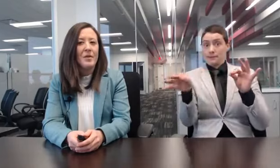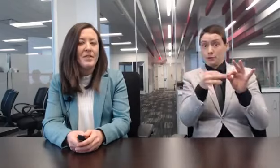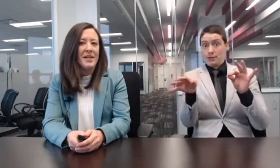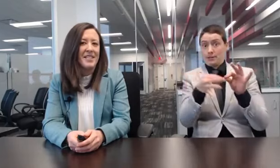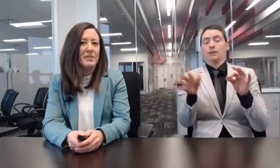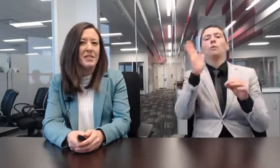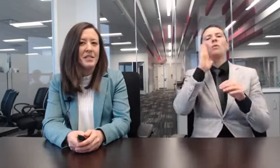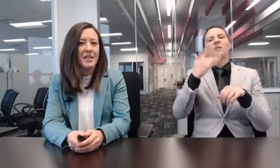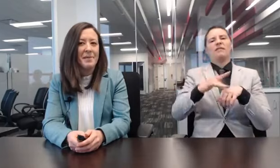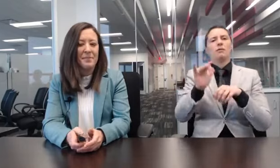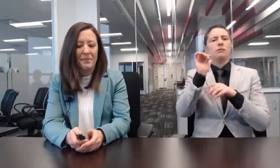within the next business day.